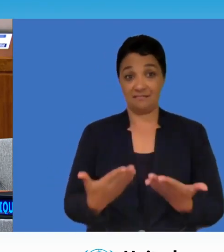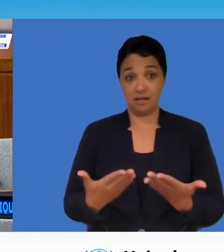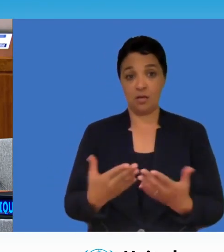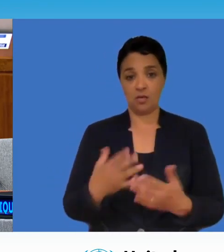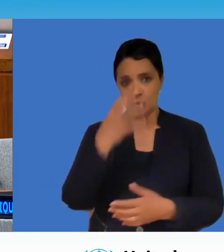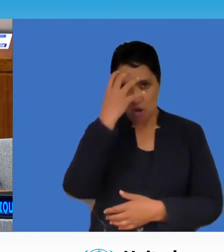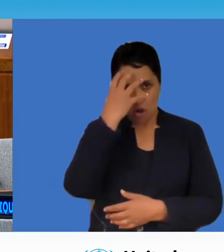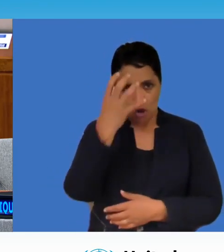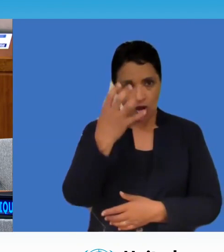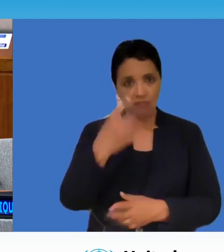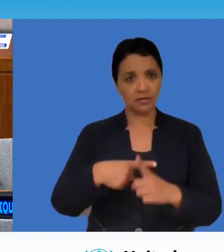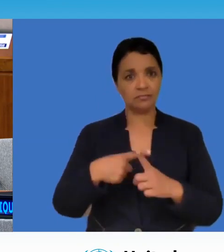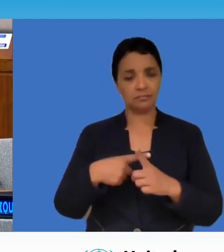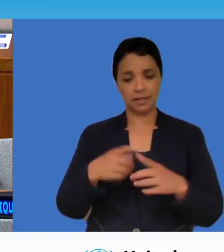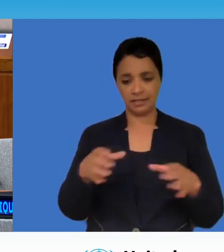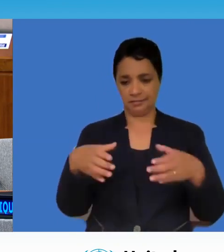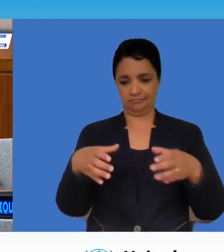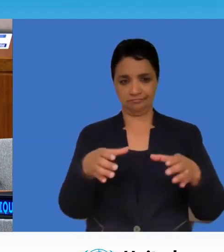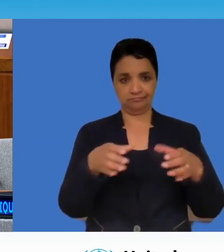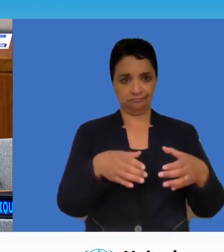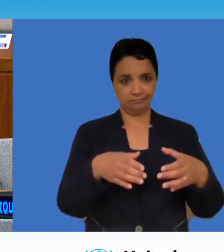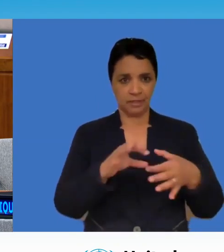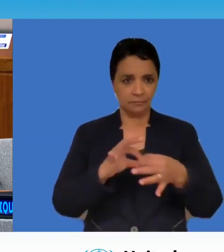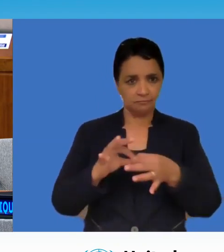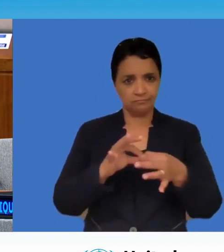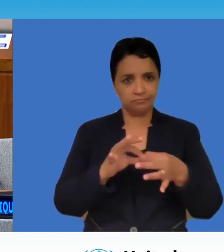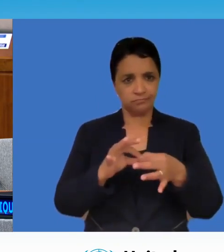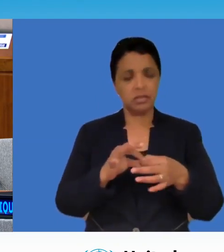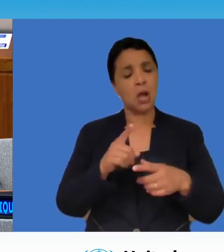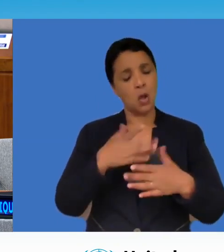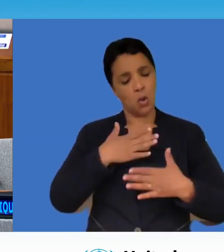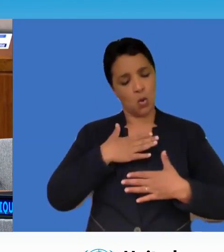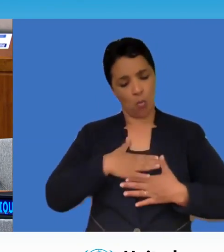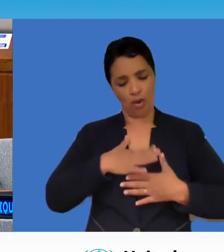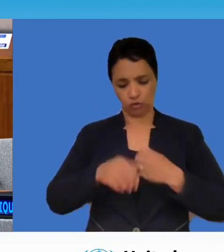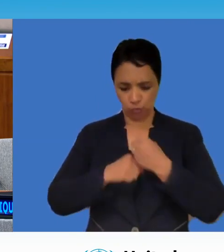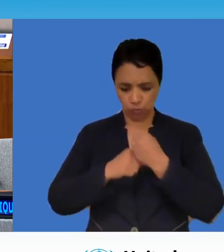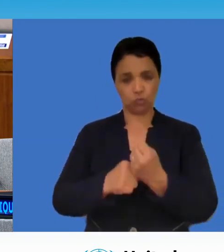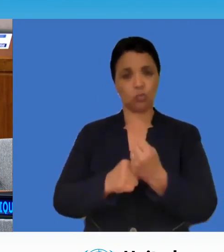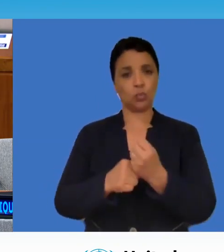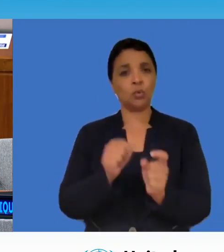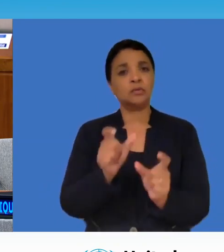organization has spared no efforts to provide assistant to person with disability including